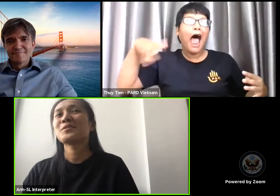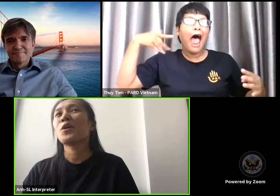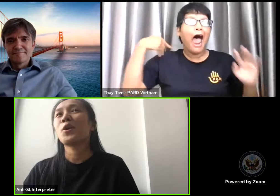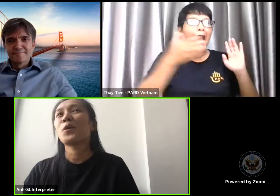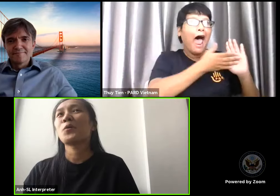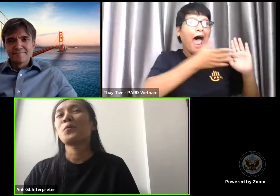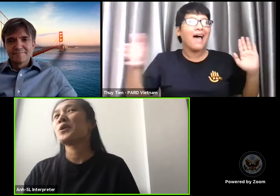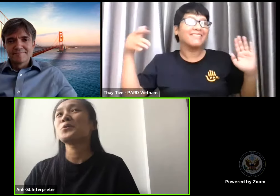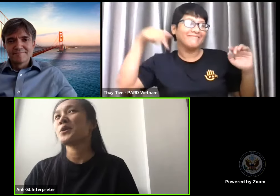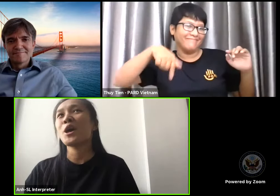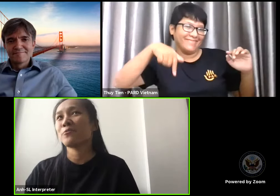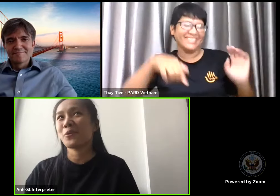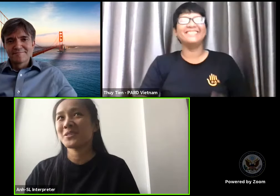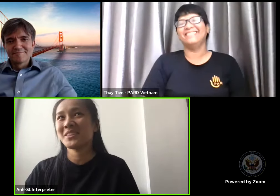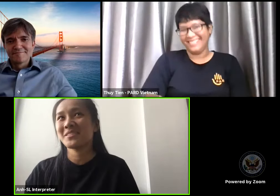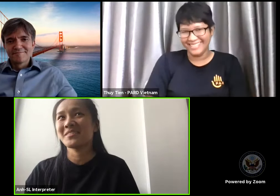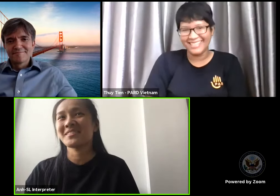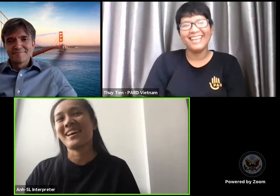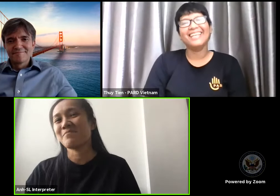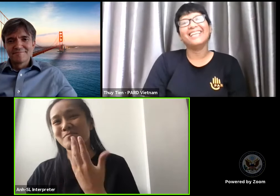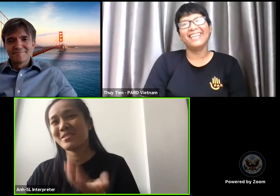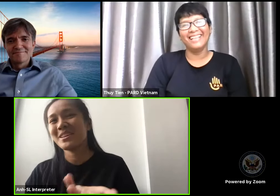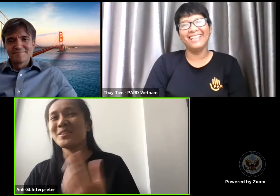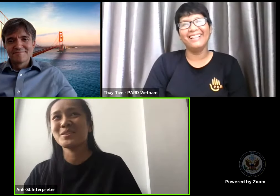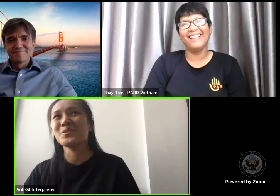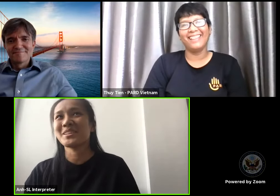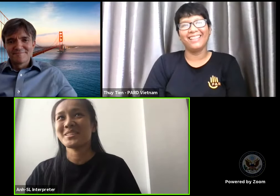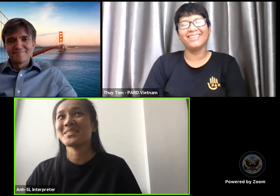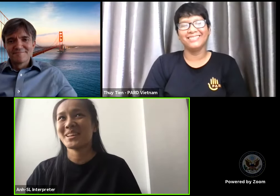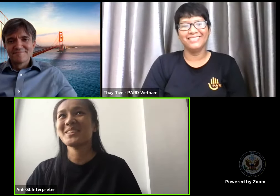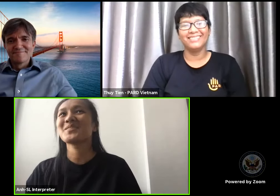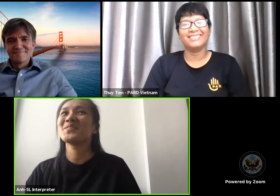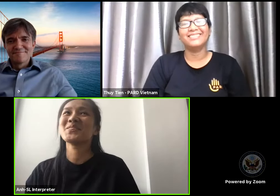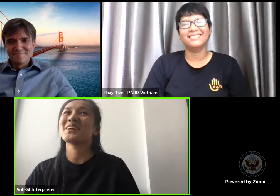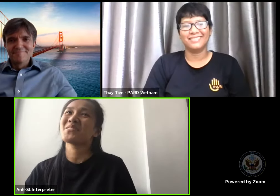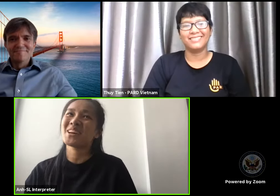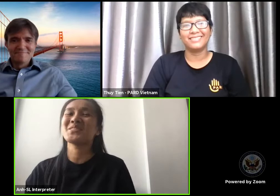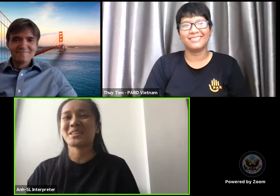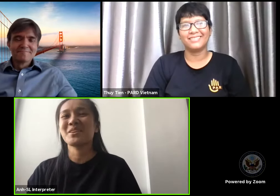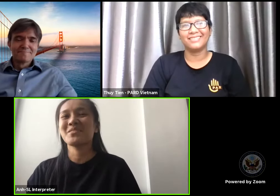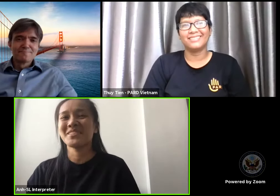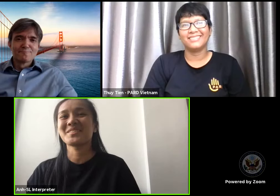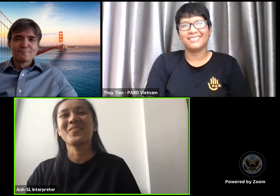so we do not have four seasons, like maybe in the United States, so you can try to experience the